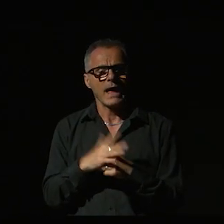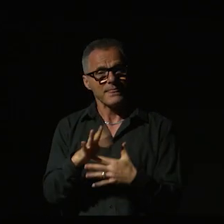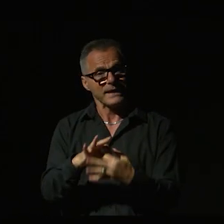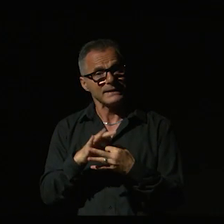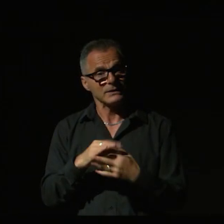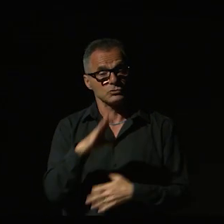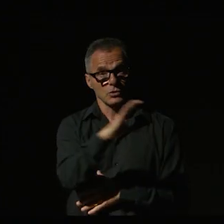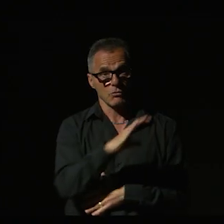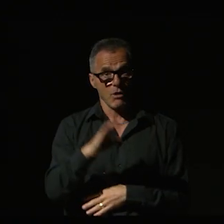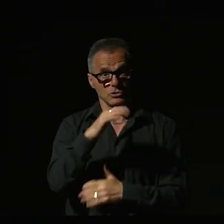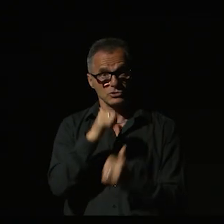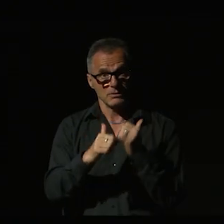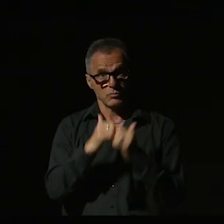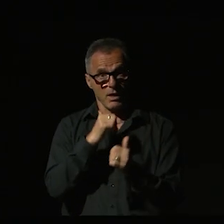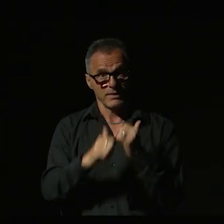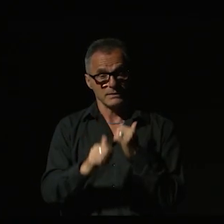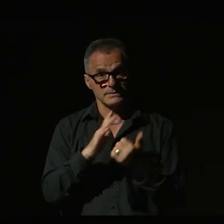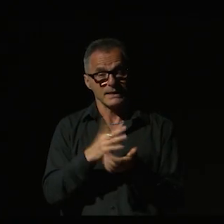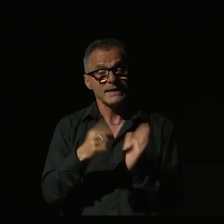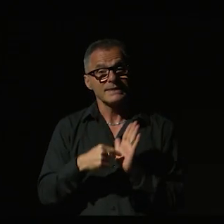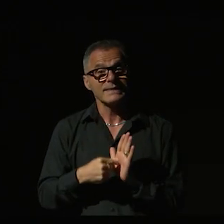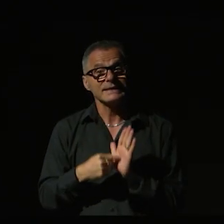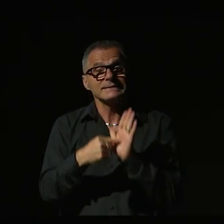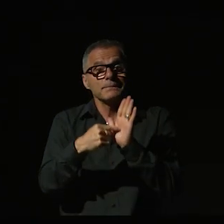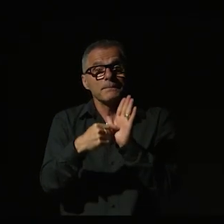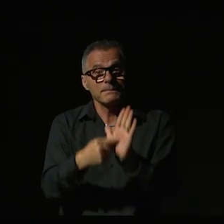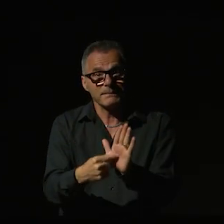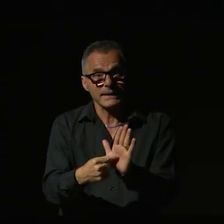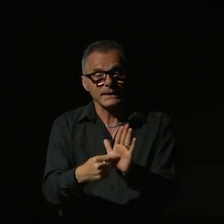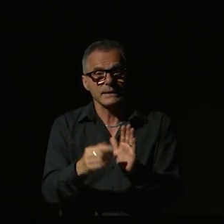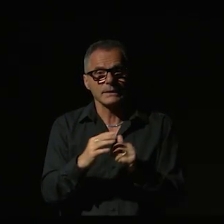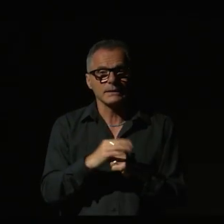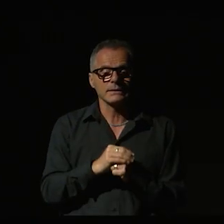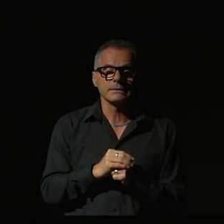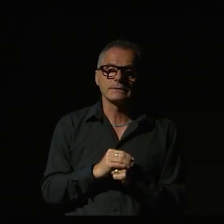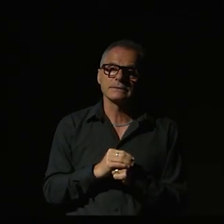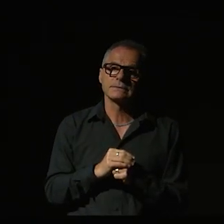they in depicting or allowing them to study